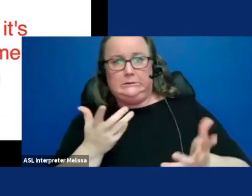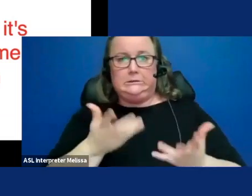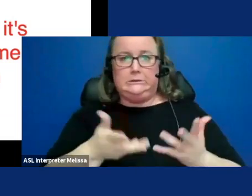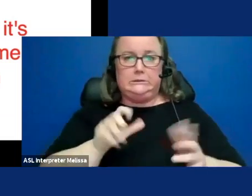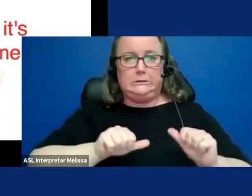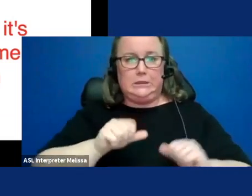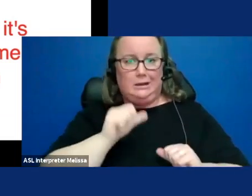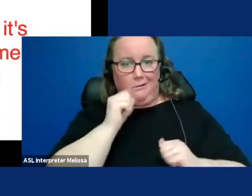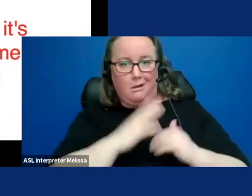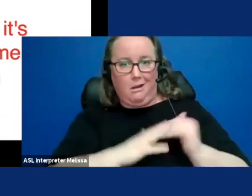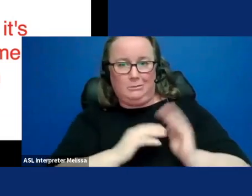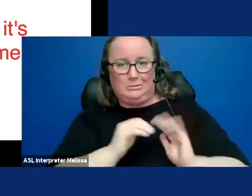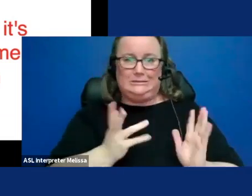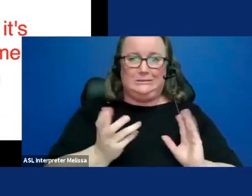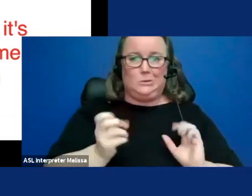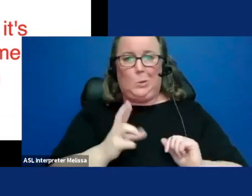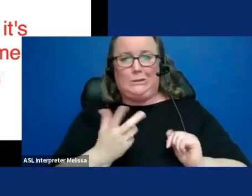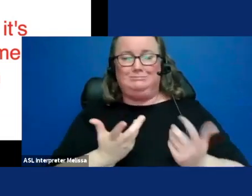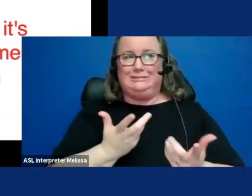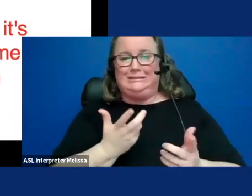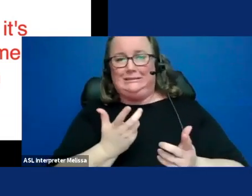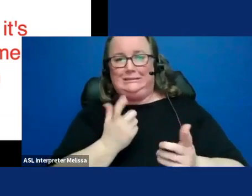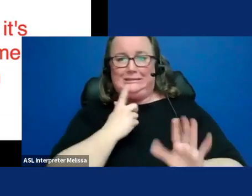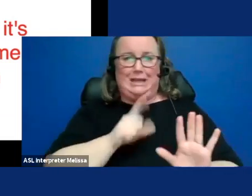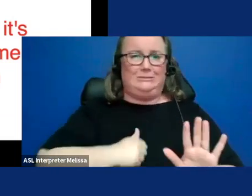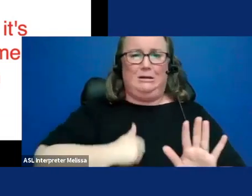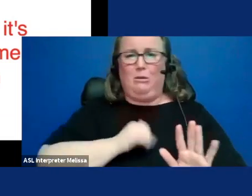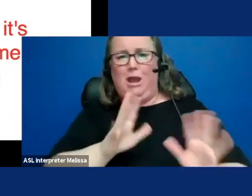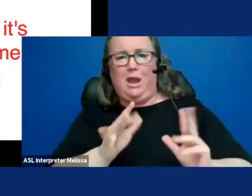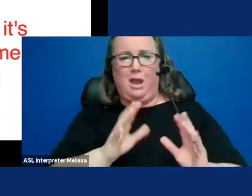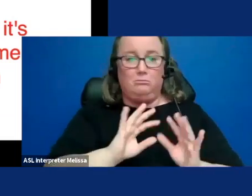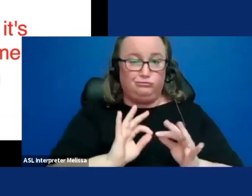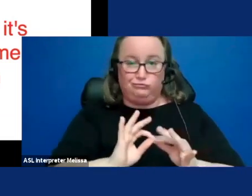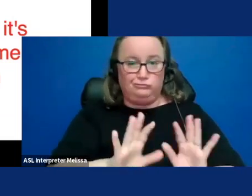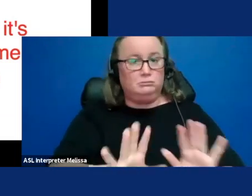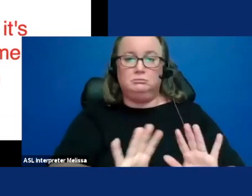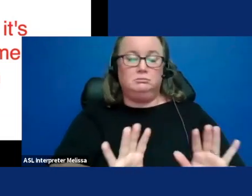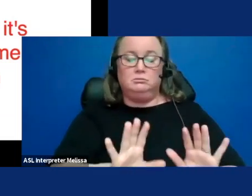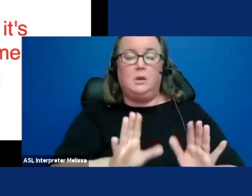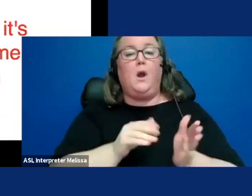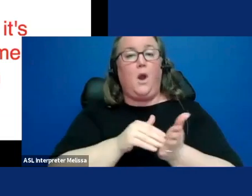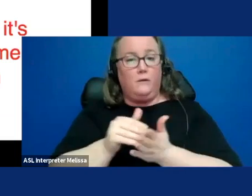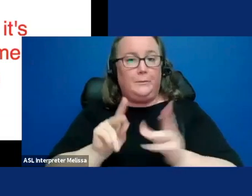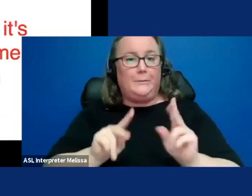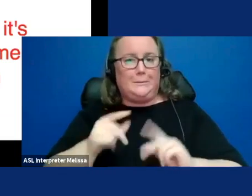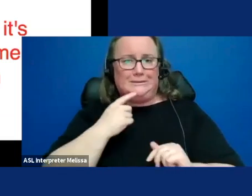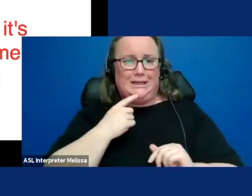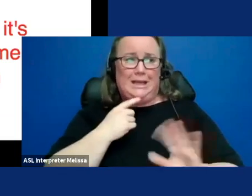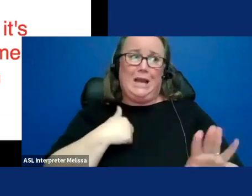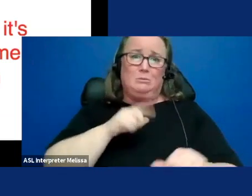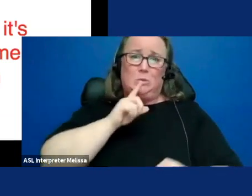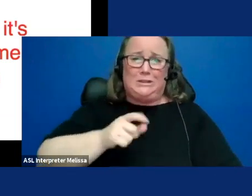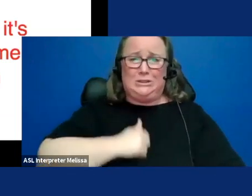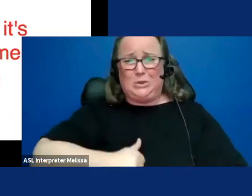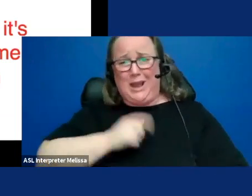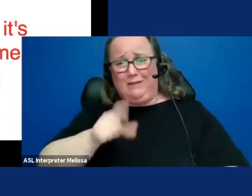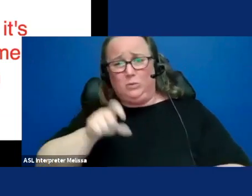uncomfortable or something you have to be apologetic about. So oftentimes I hear people say things like, you know, I'm really sorry to ask, but would you mind?